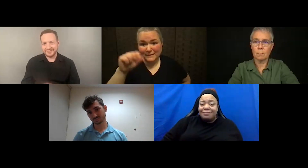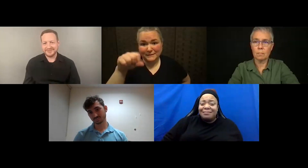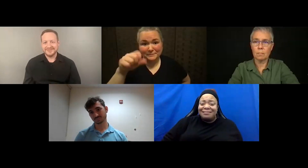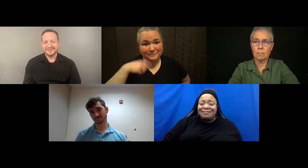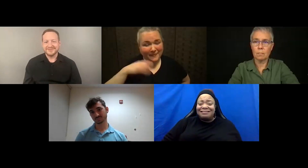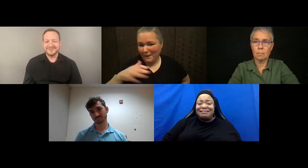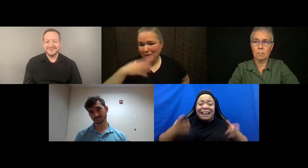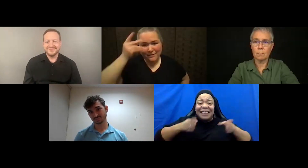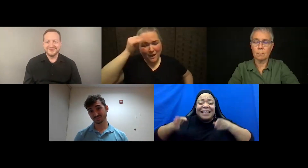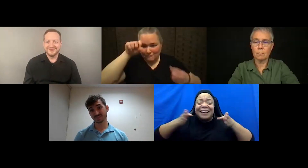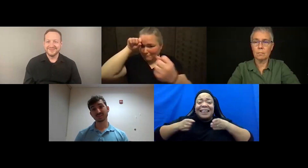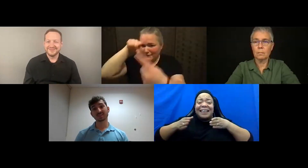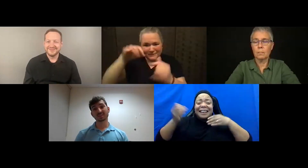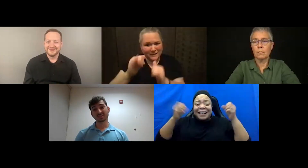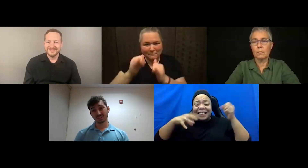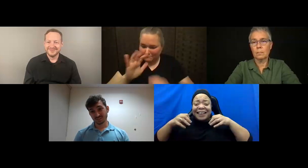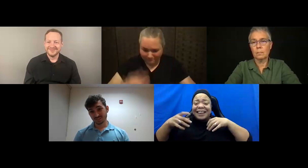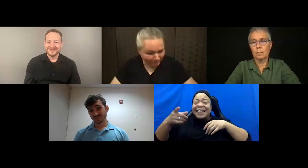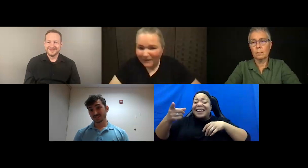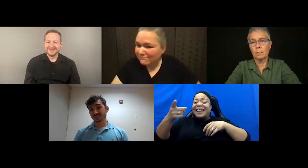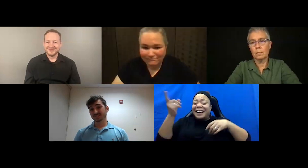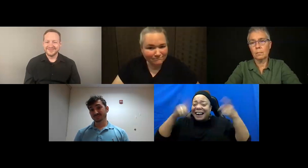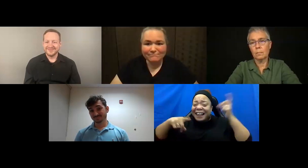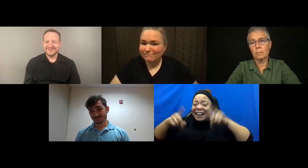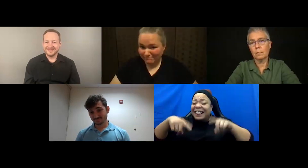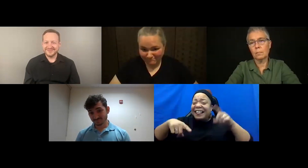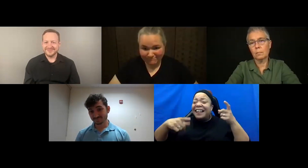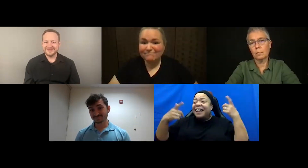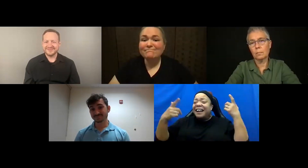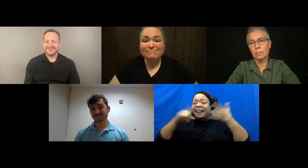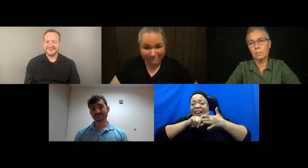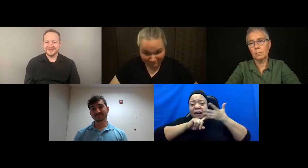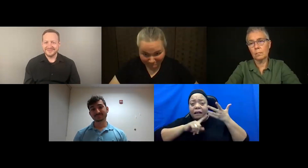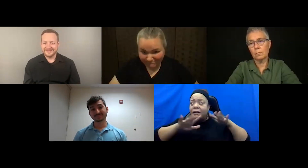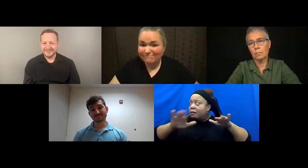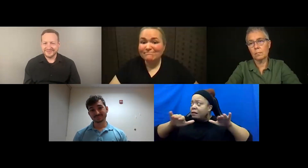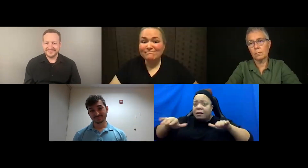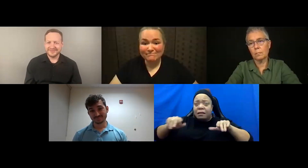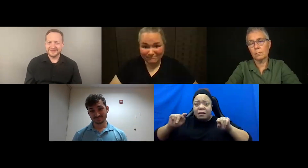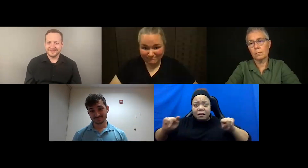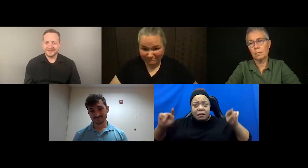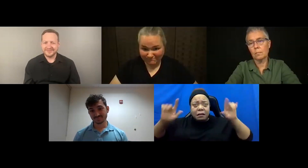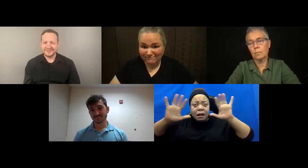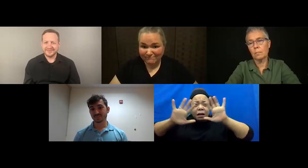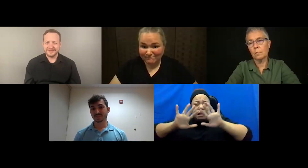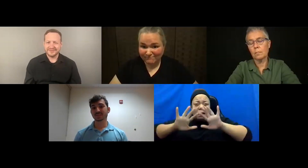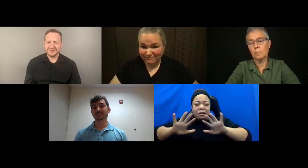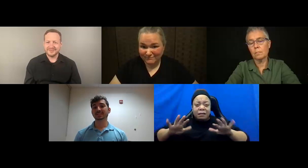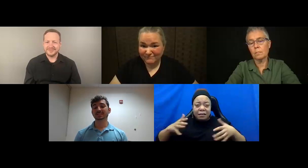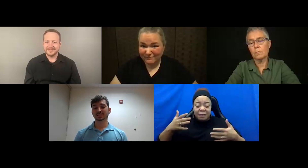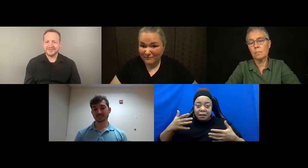forever. Jillian: me too, you're thinking the same thing as me. Erin: Processing. Brainstorming. coming to agreement...